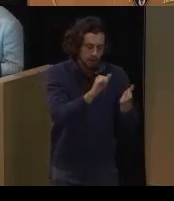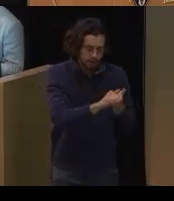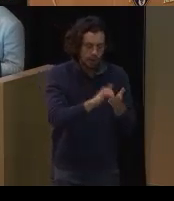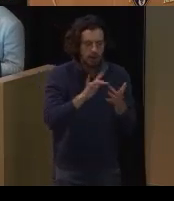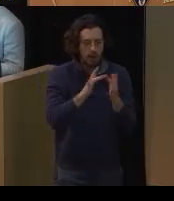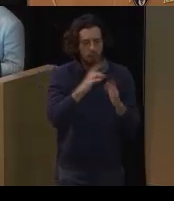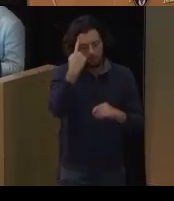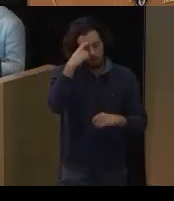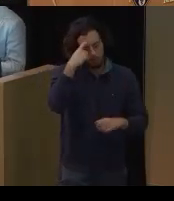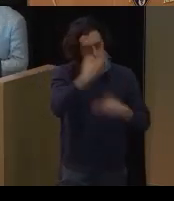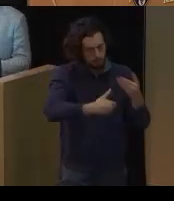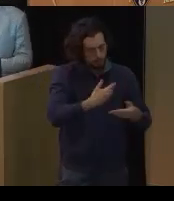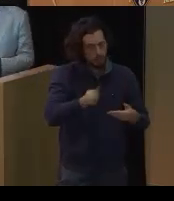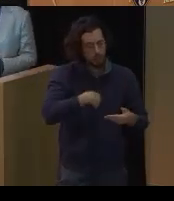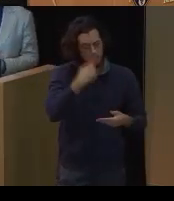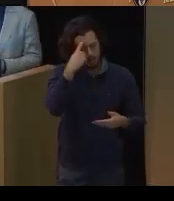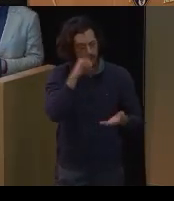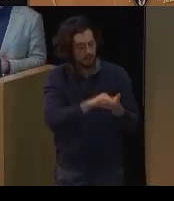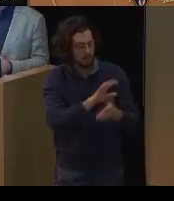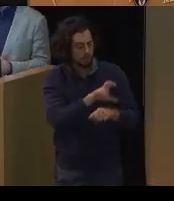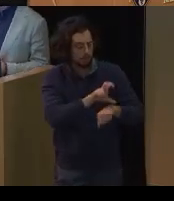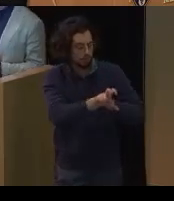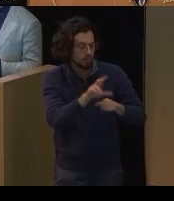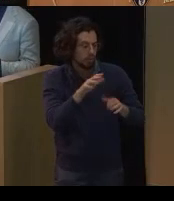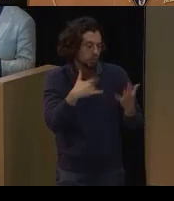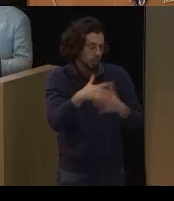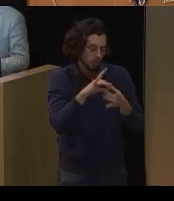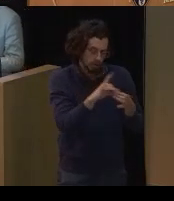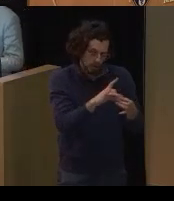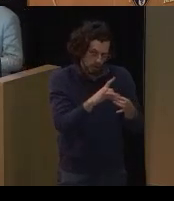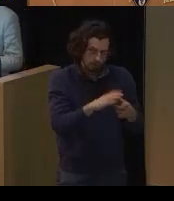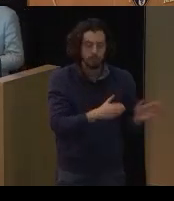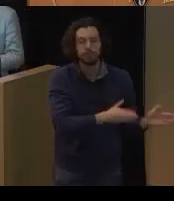think is contributing to social connection I'm going to tell you about a study that was funded